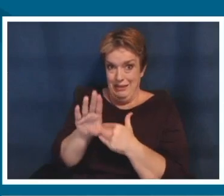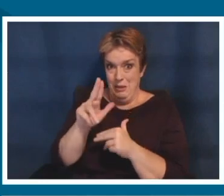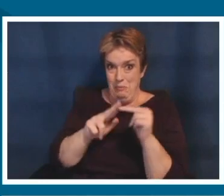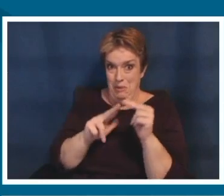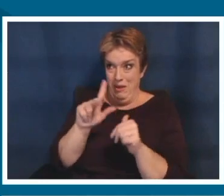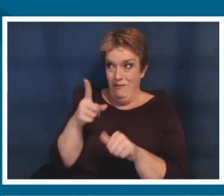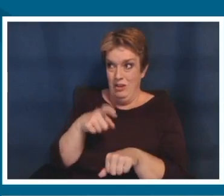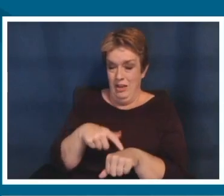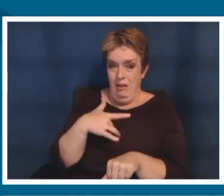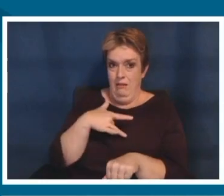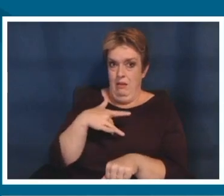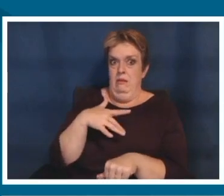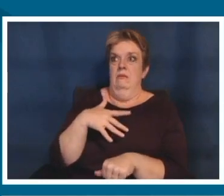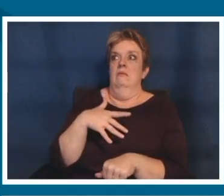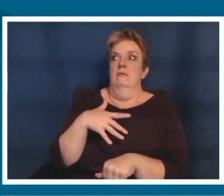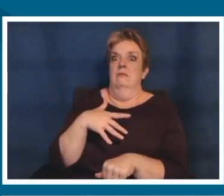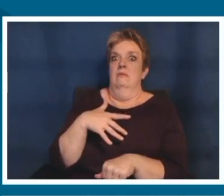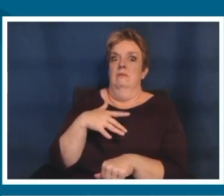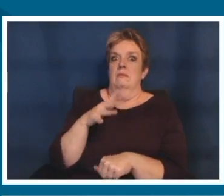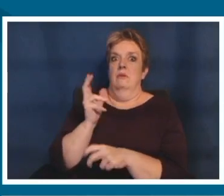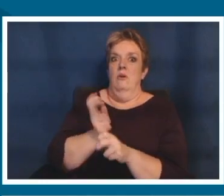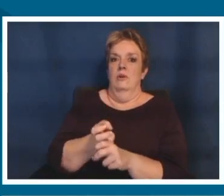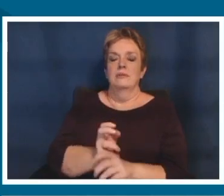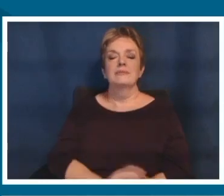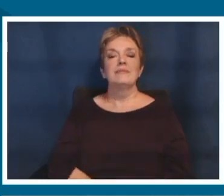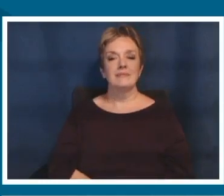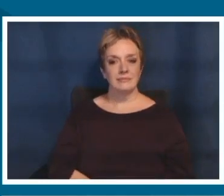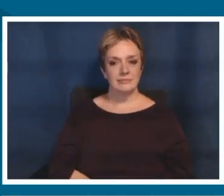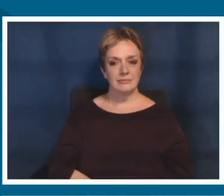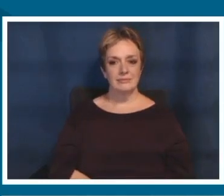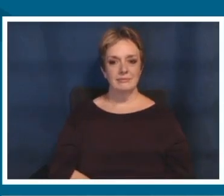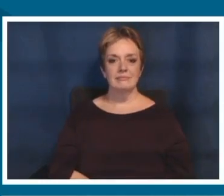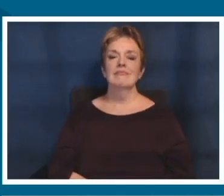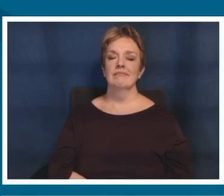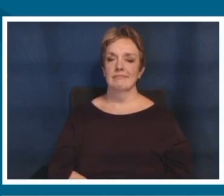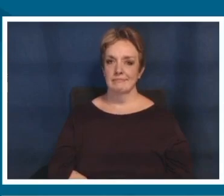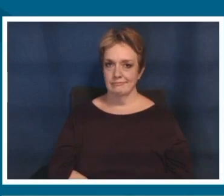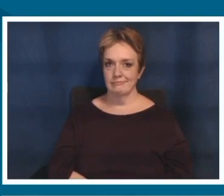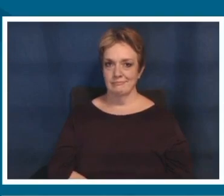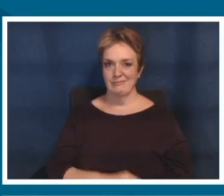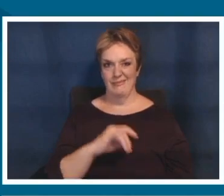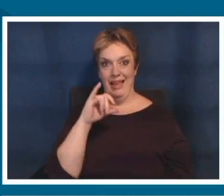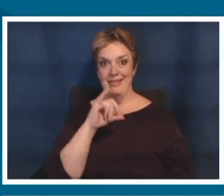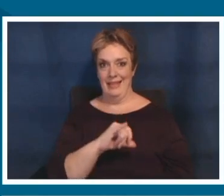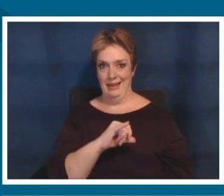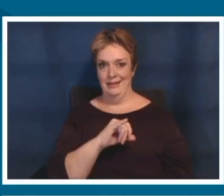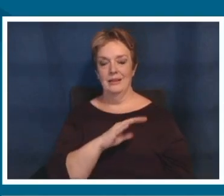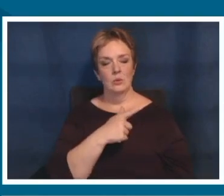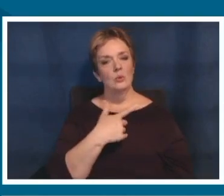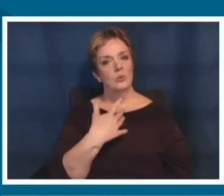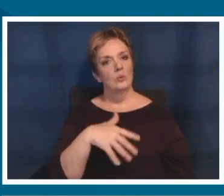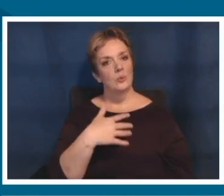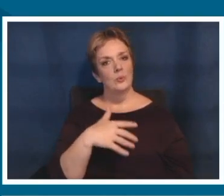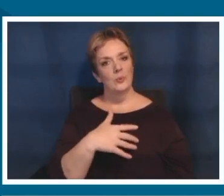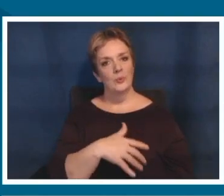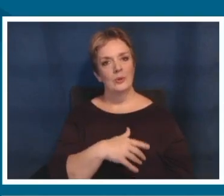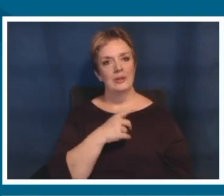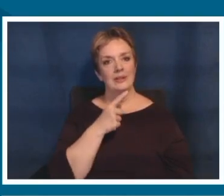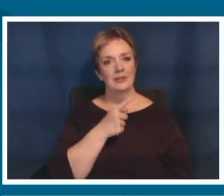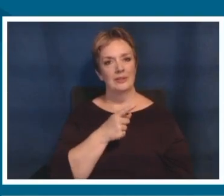yeah i felt that um so this girl was talking about something that's really